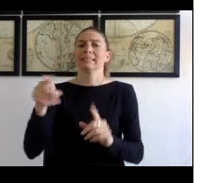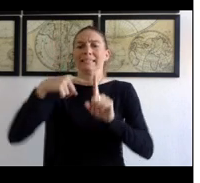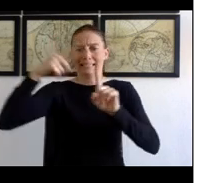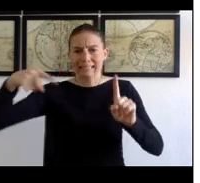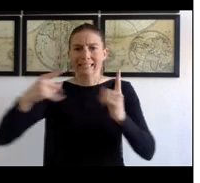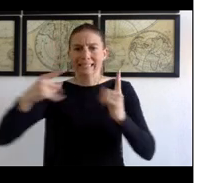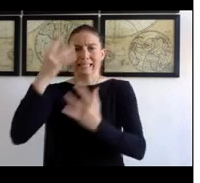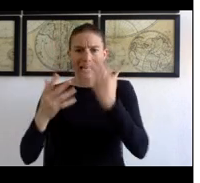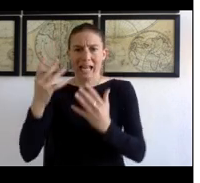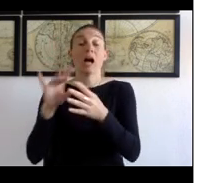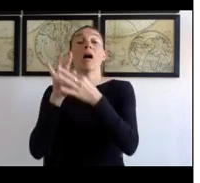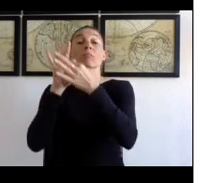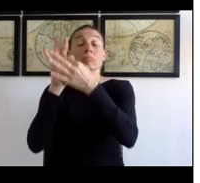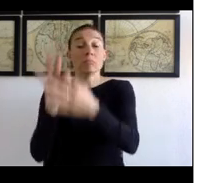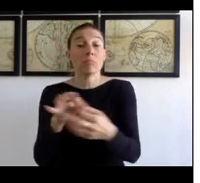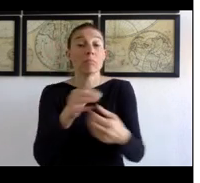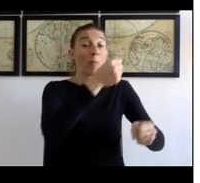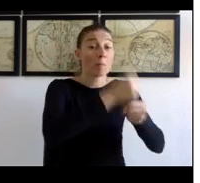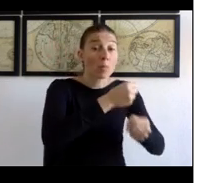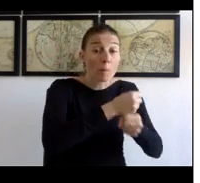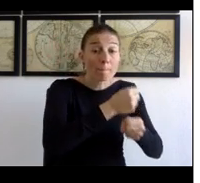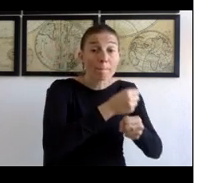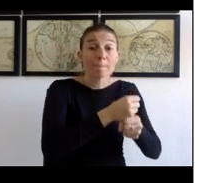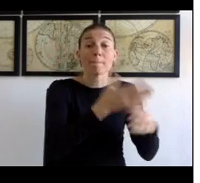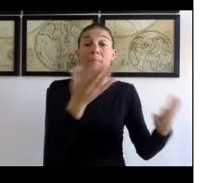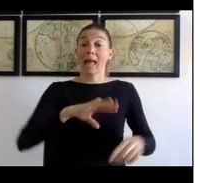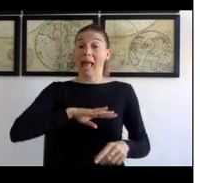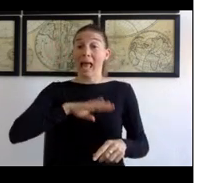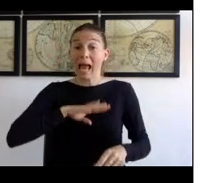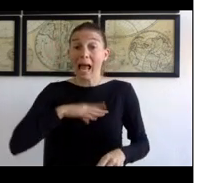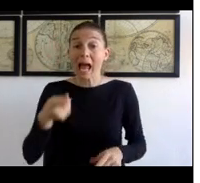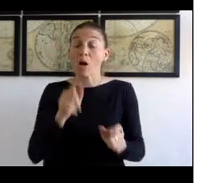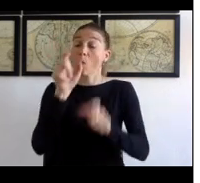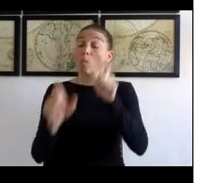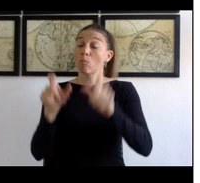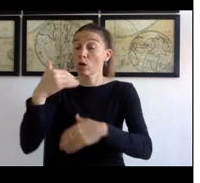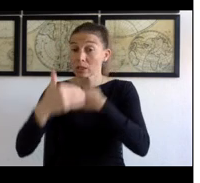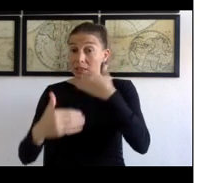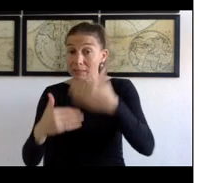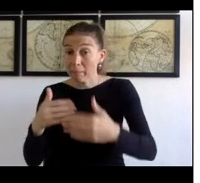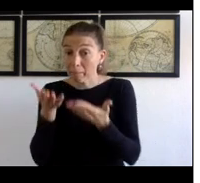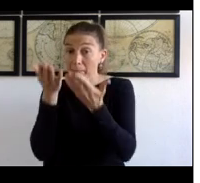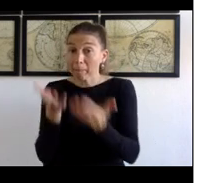and persons with disabilities average share of accessible built up areas,